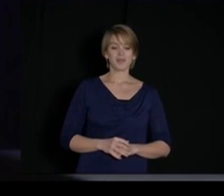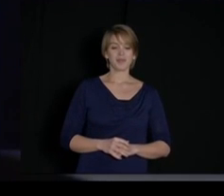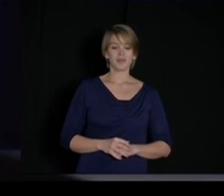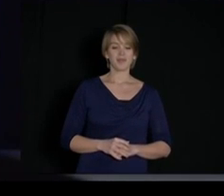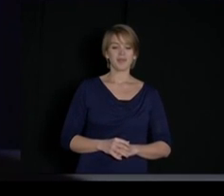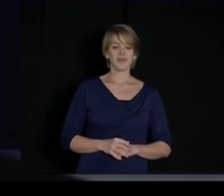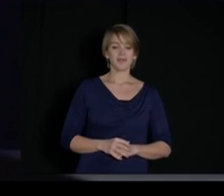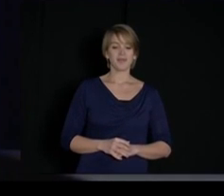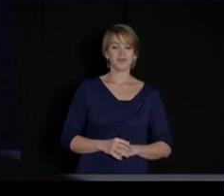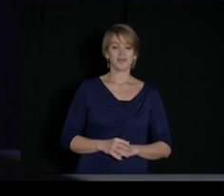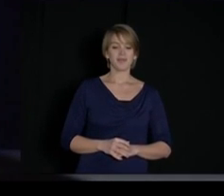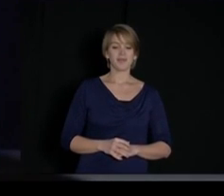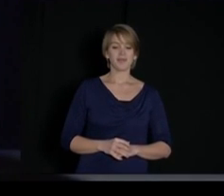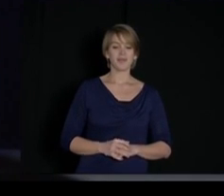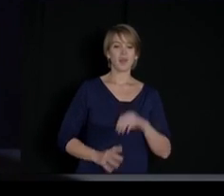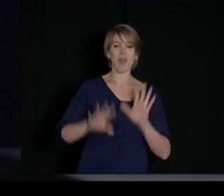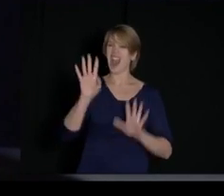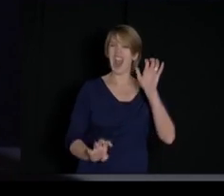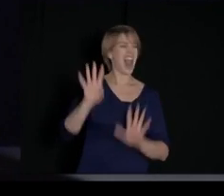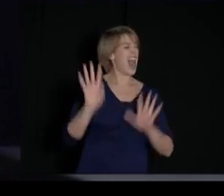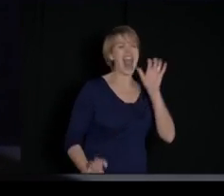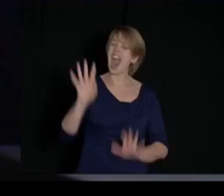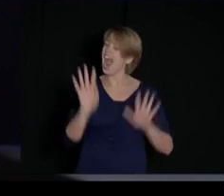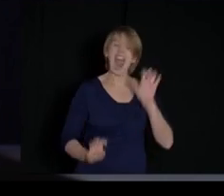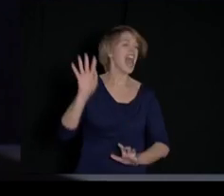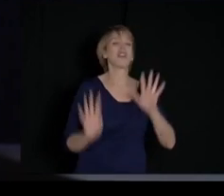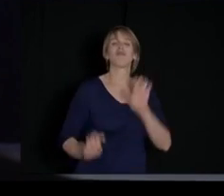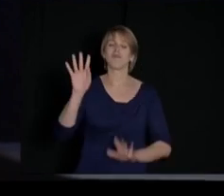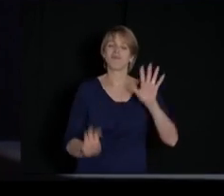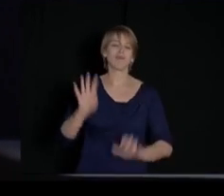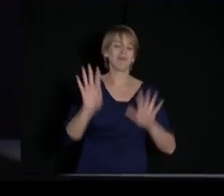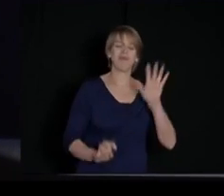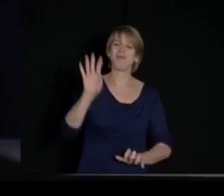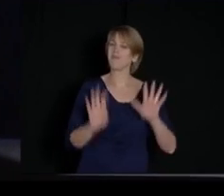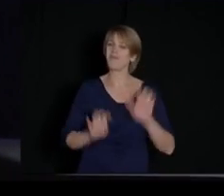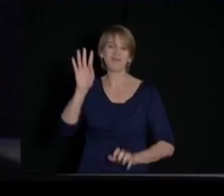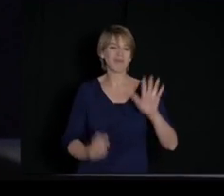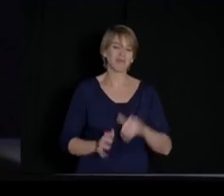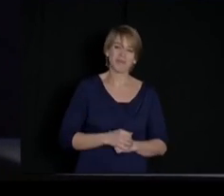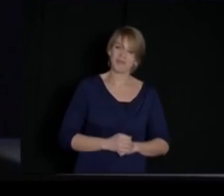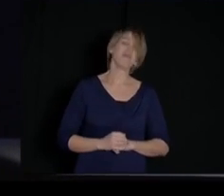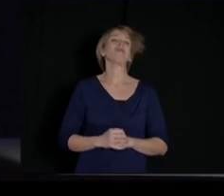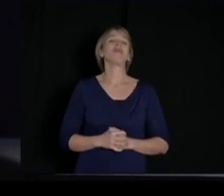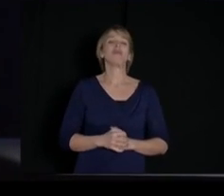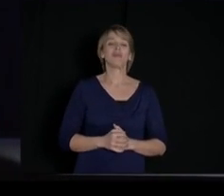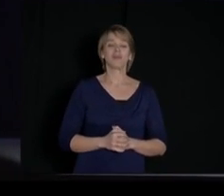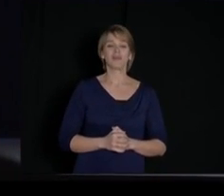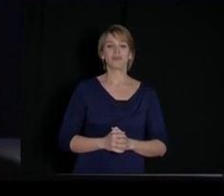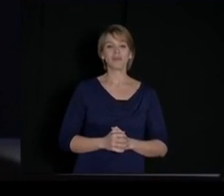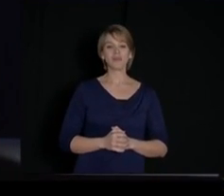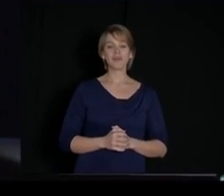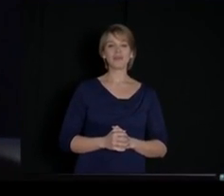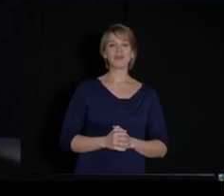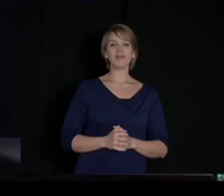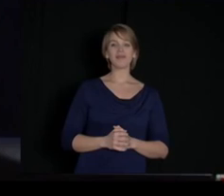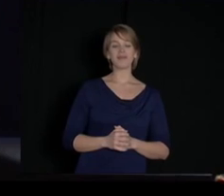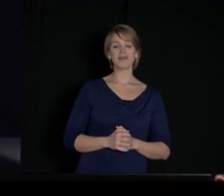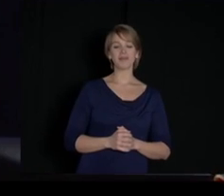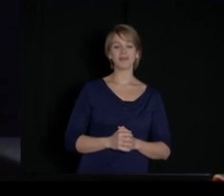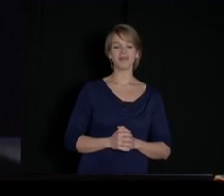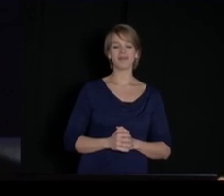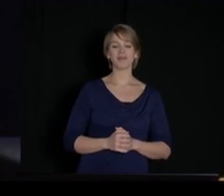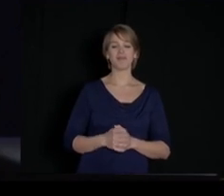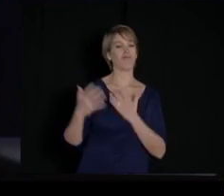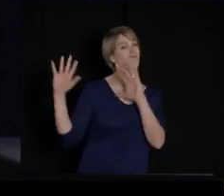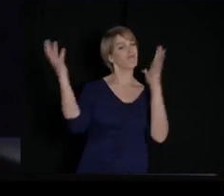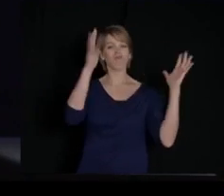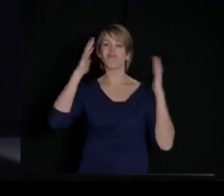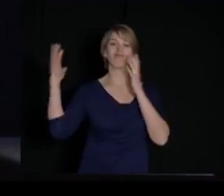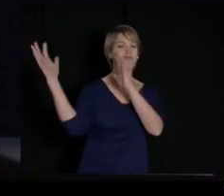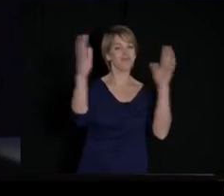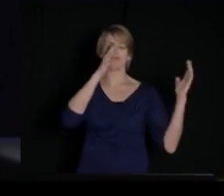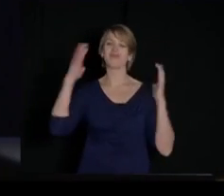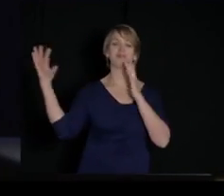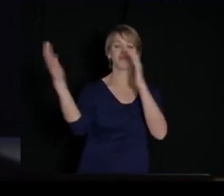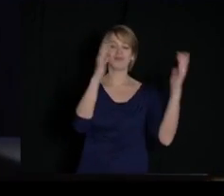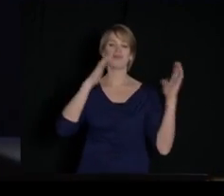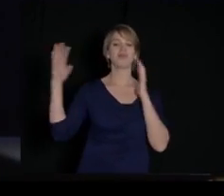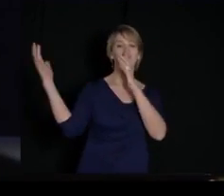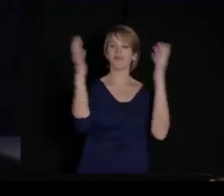[THE COMPLETE RALLY WILL BE AVAILABLE IN ENGLISH IN A FEW DAYS]